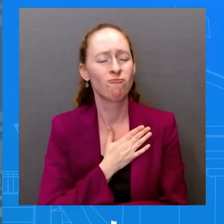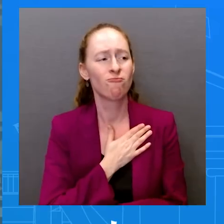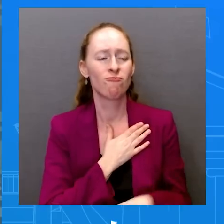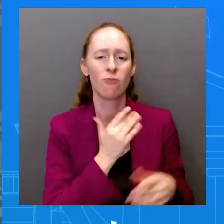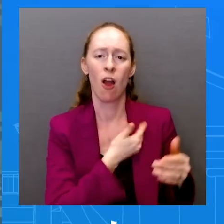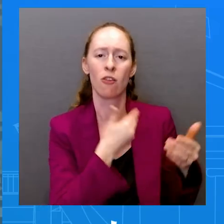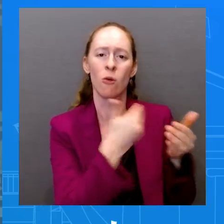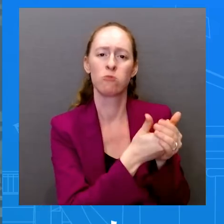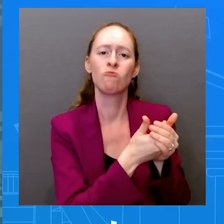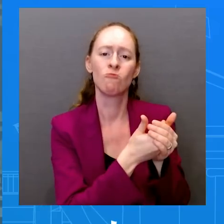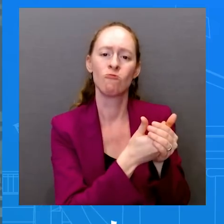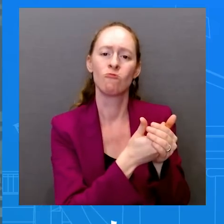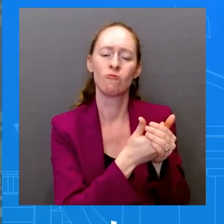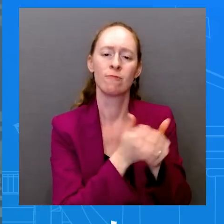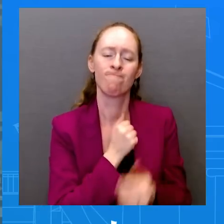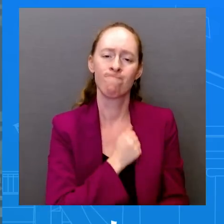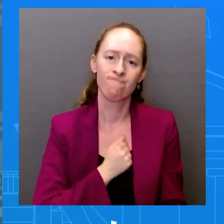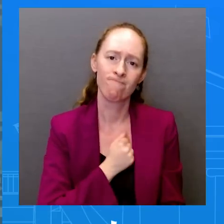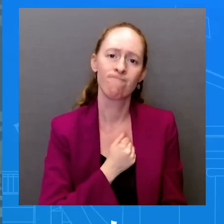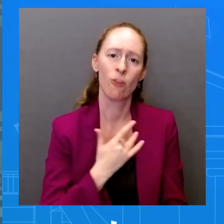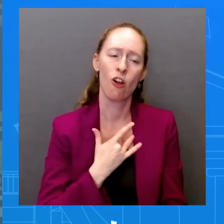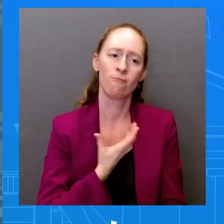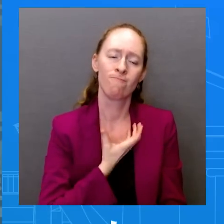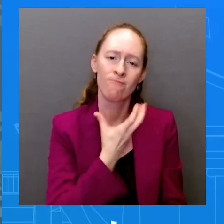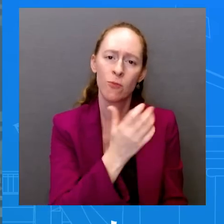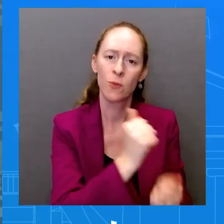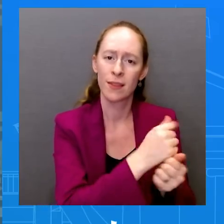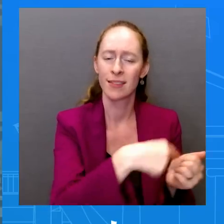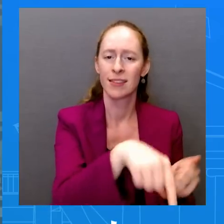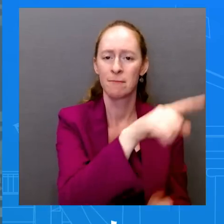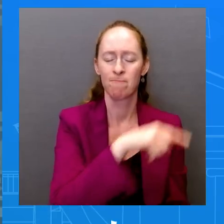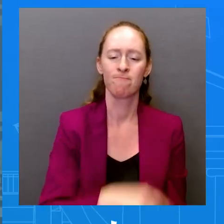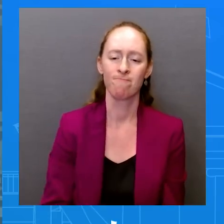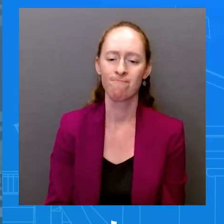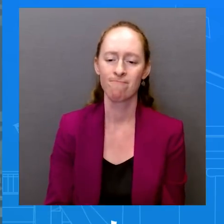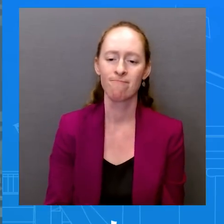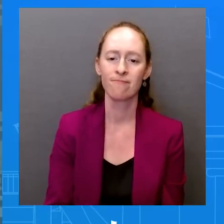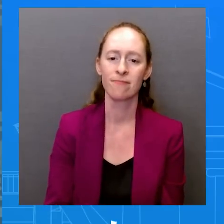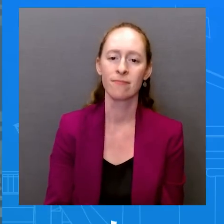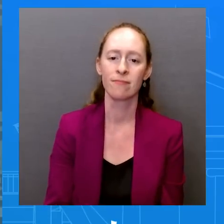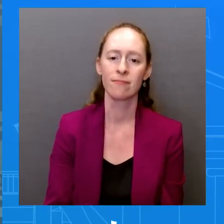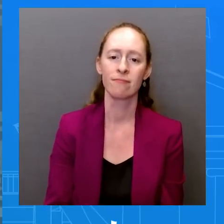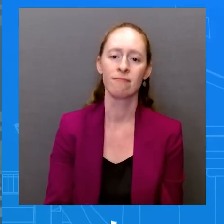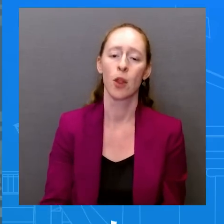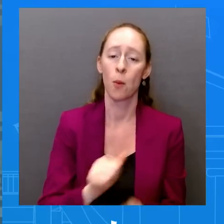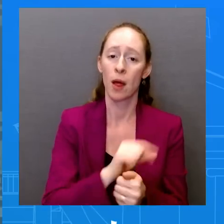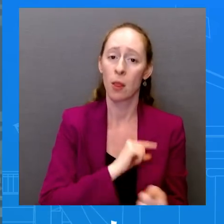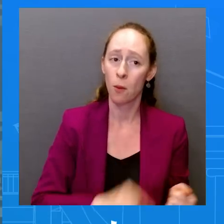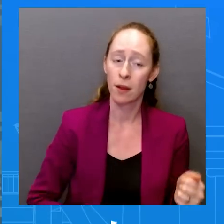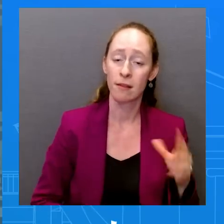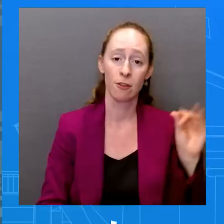of the United Kingdom, to the Queen, and to her family. I'm just not going to go get ahead of the President.